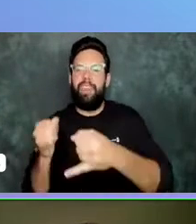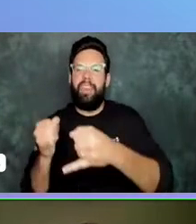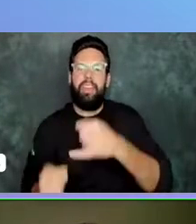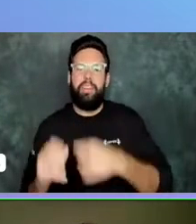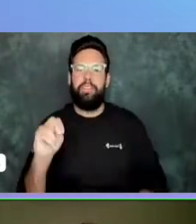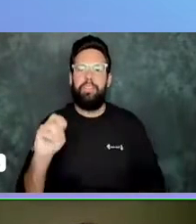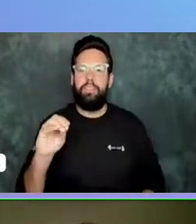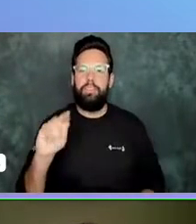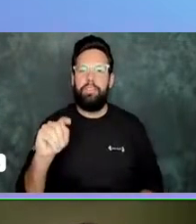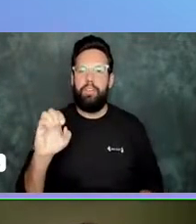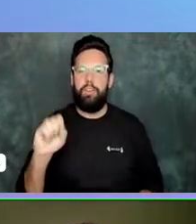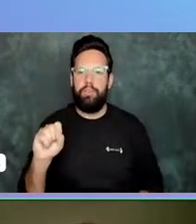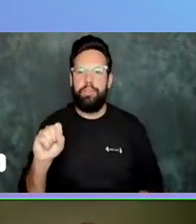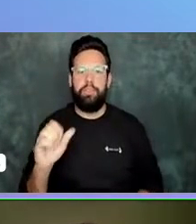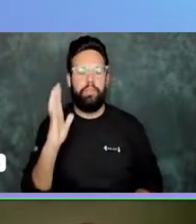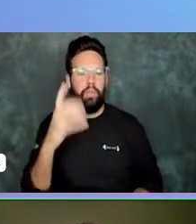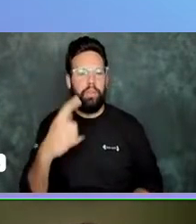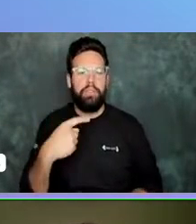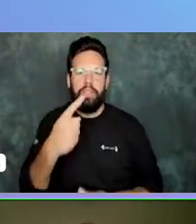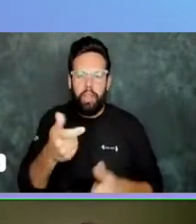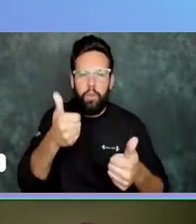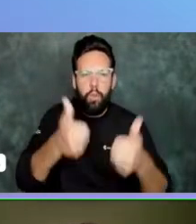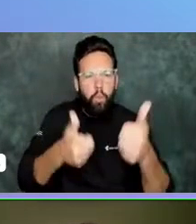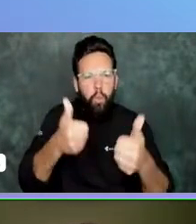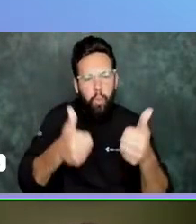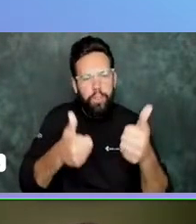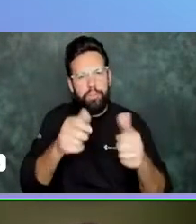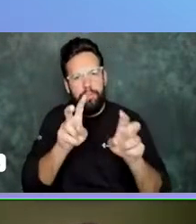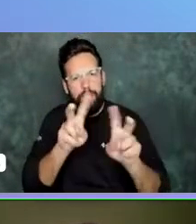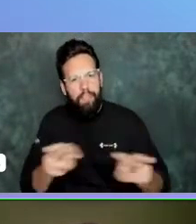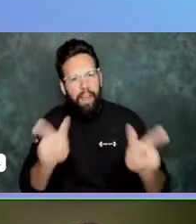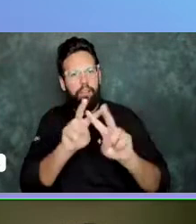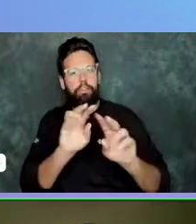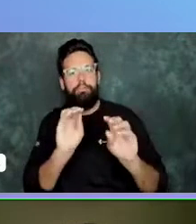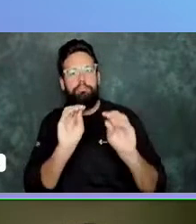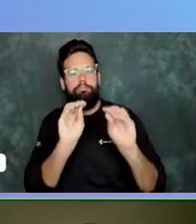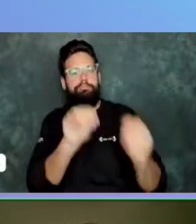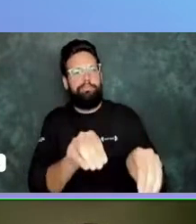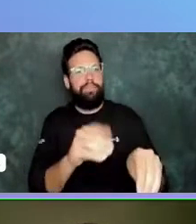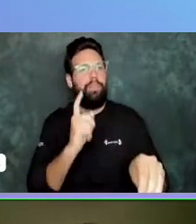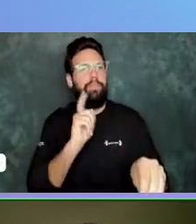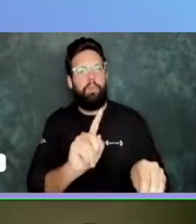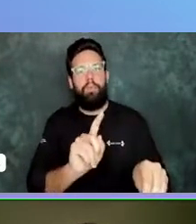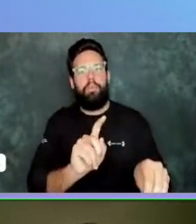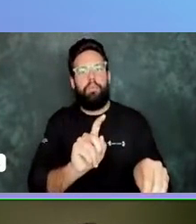just search for auto complete attribute. I've got a link on the slide here. Peerk and that will tell you